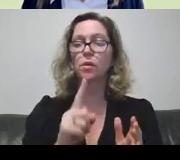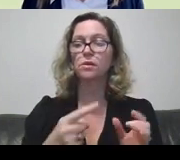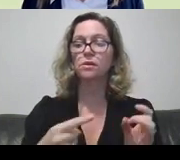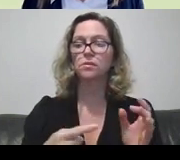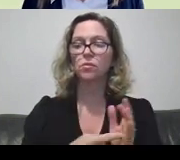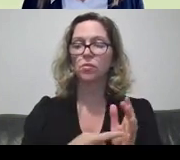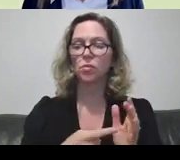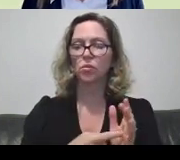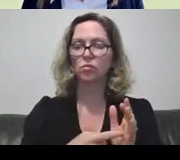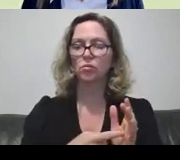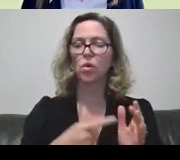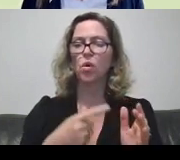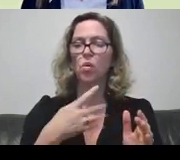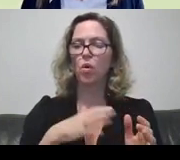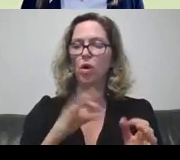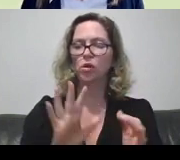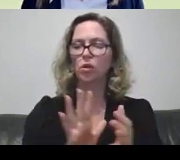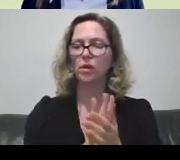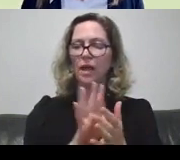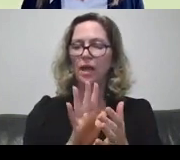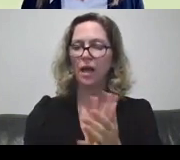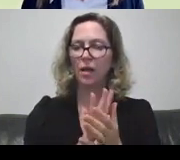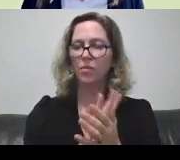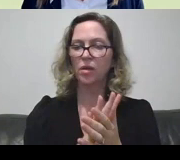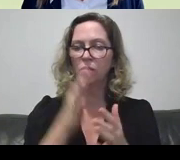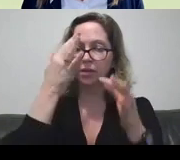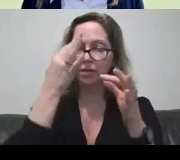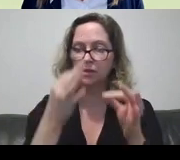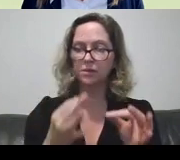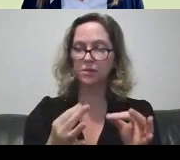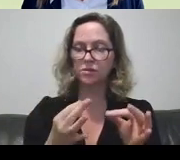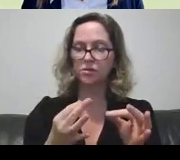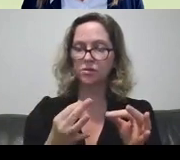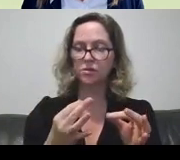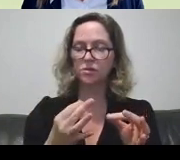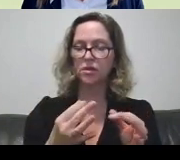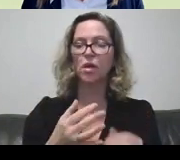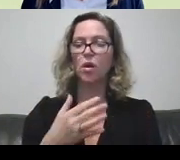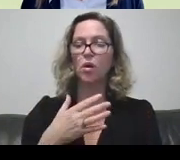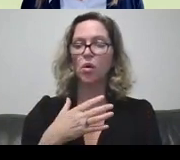the decision reviewed, explain why the supports are reasonable and necessary